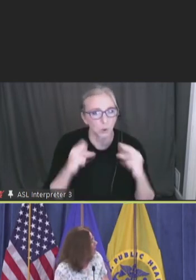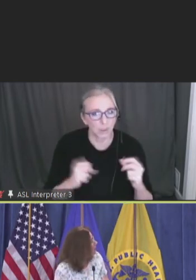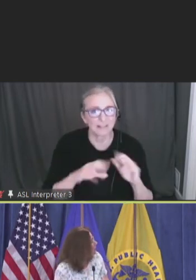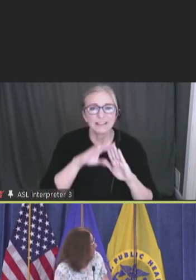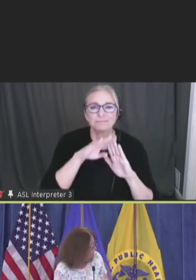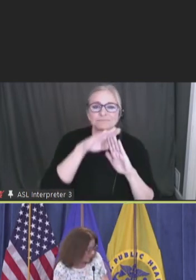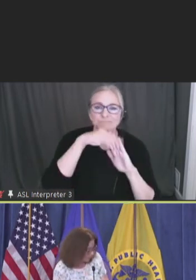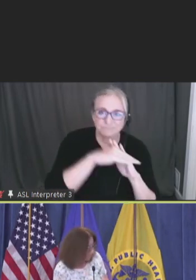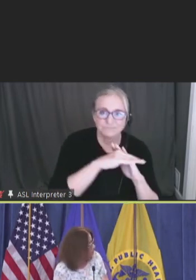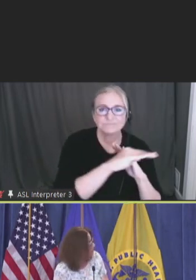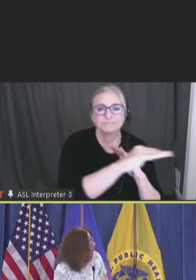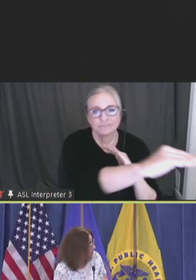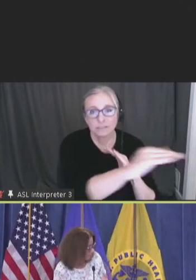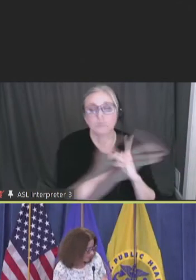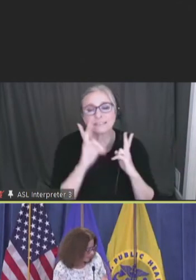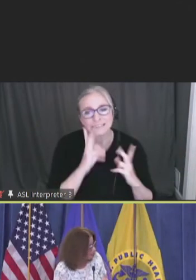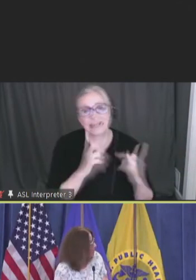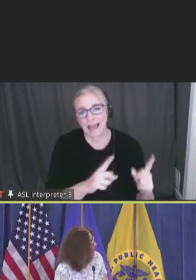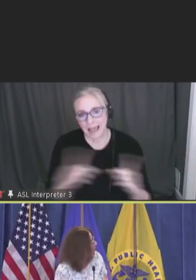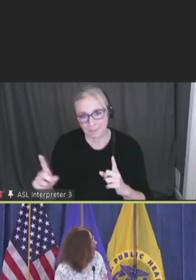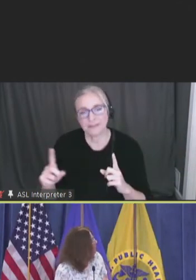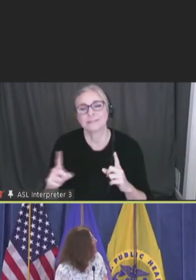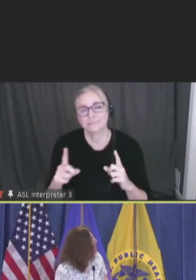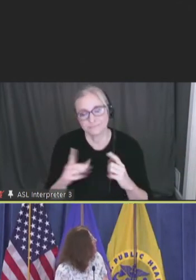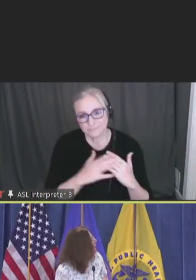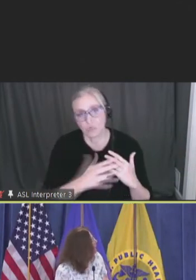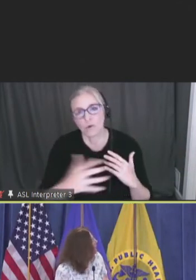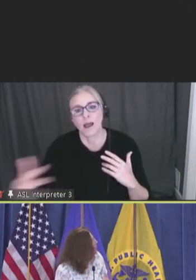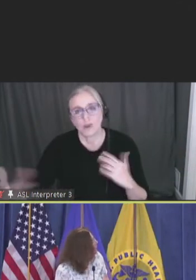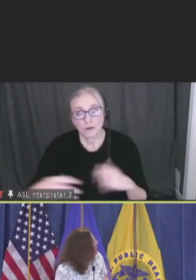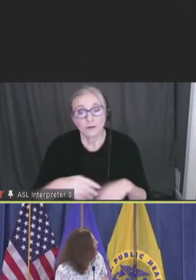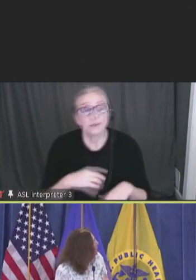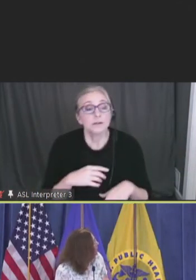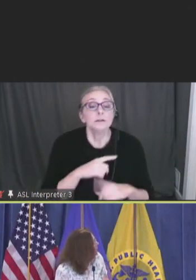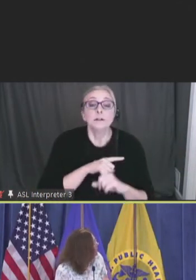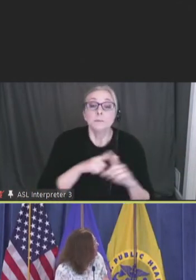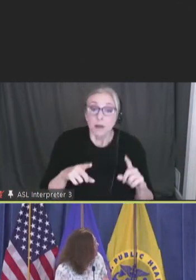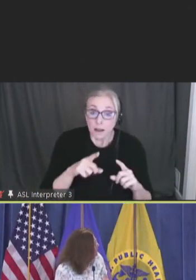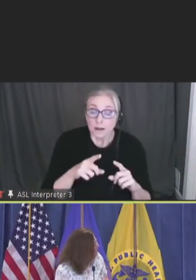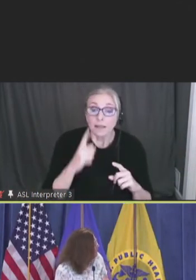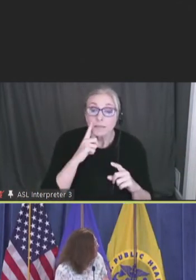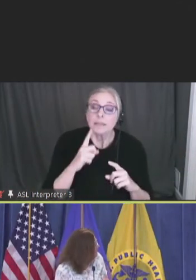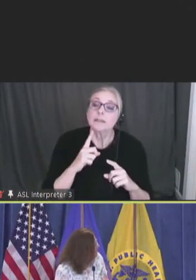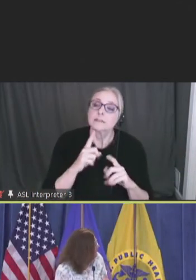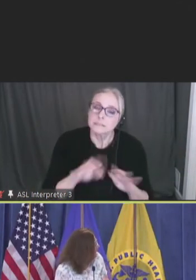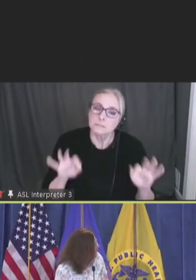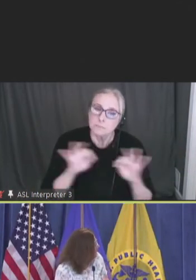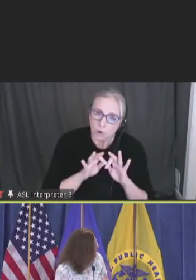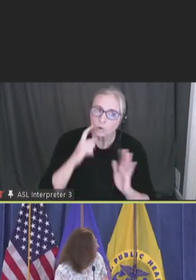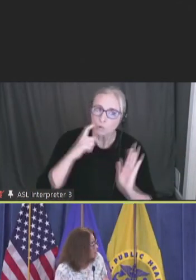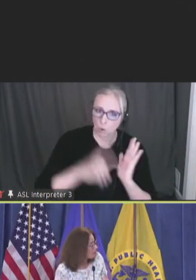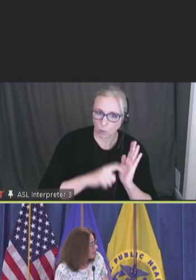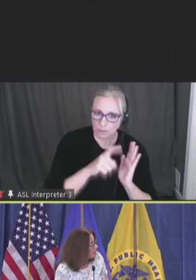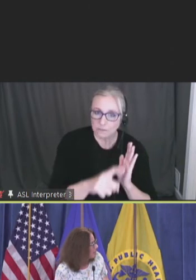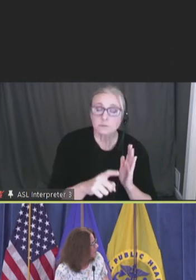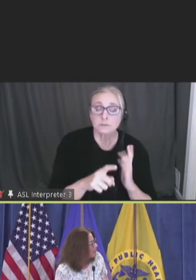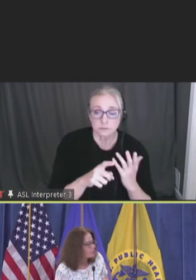And this was a pattern we've seen consistently throughout. But I think what's also important to note is that we actually -- the uptake has really